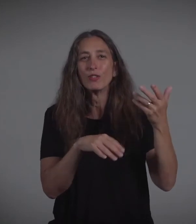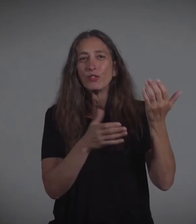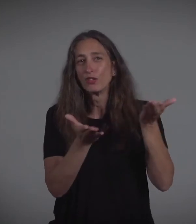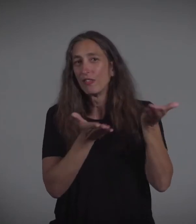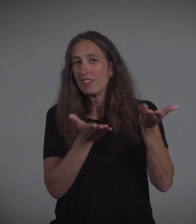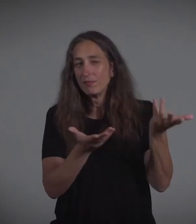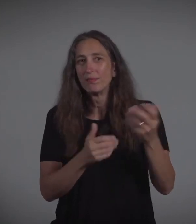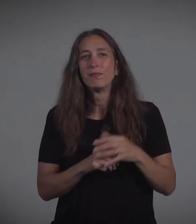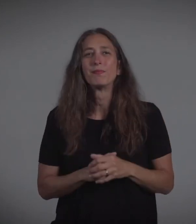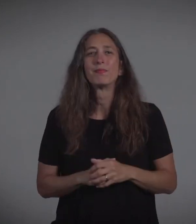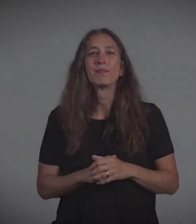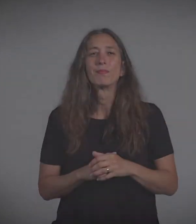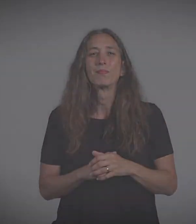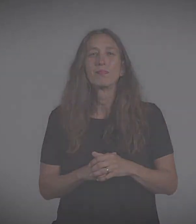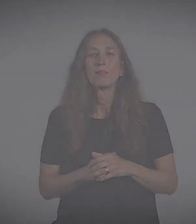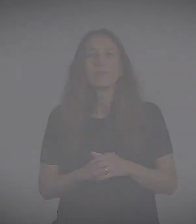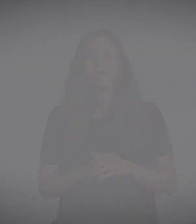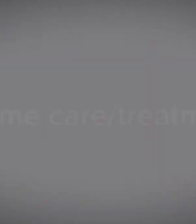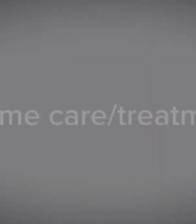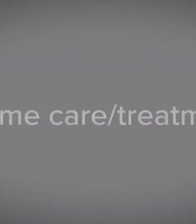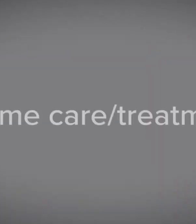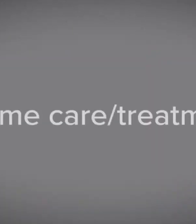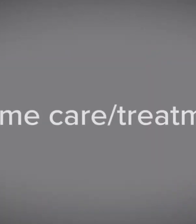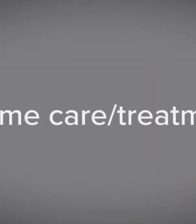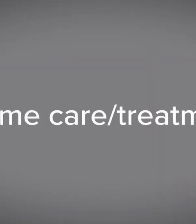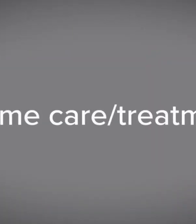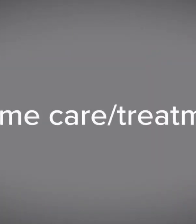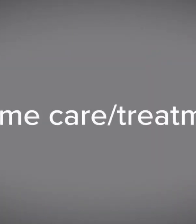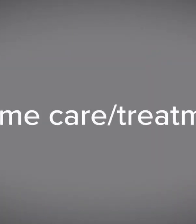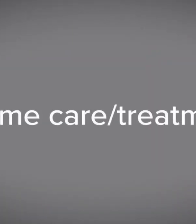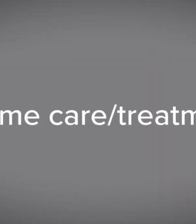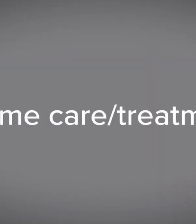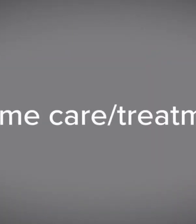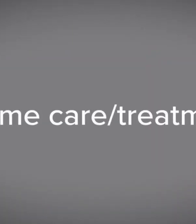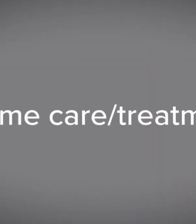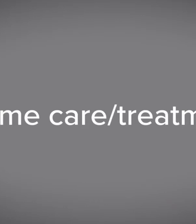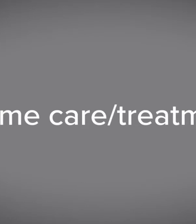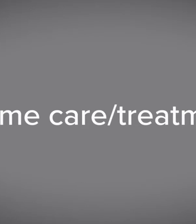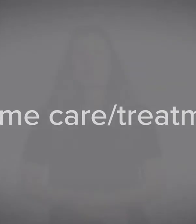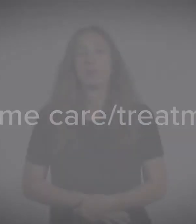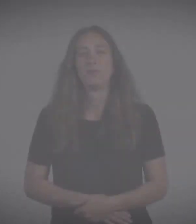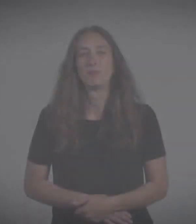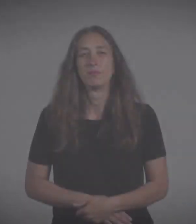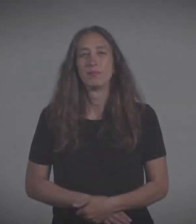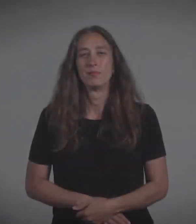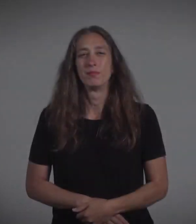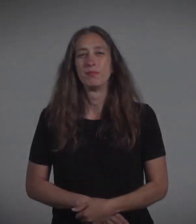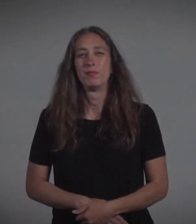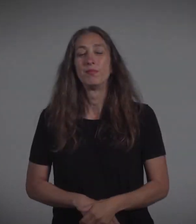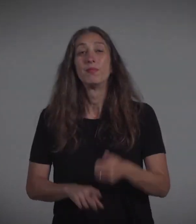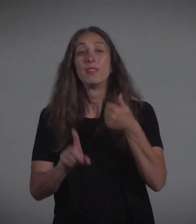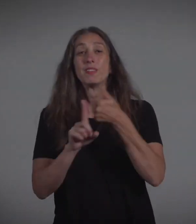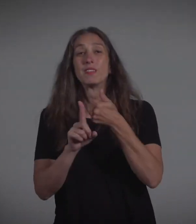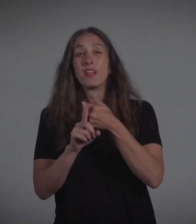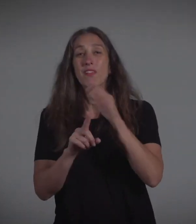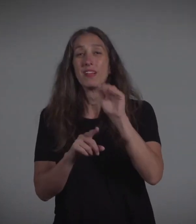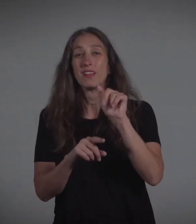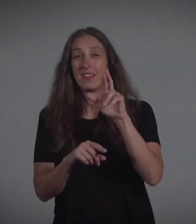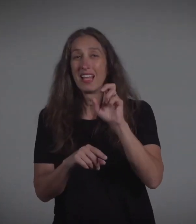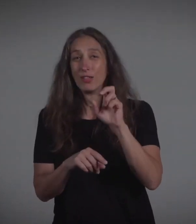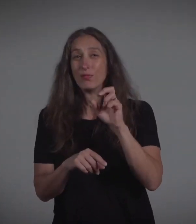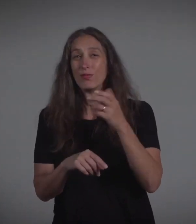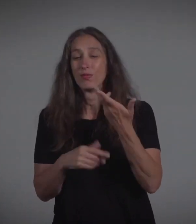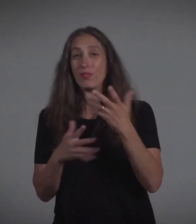If you've been abused, what do you do